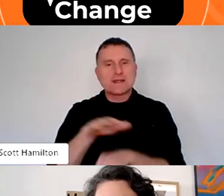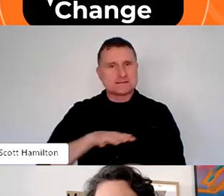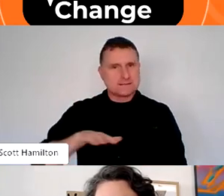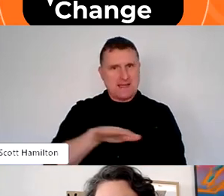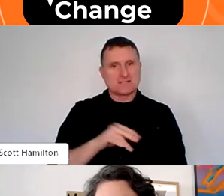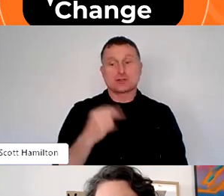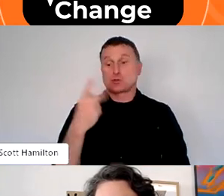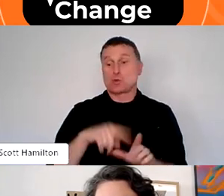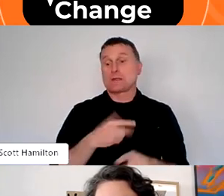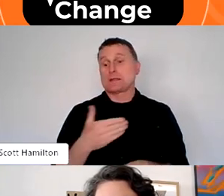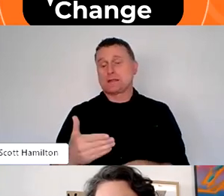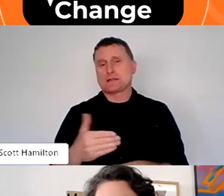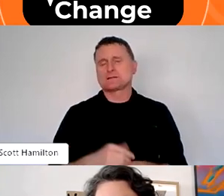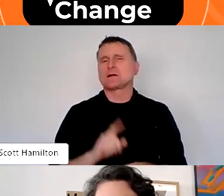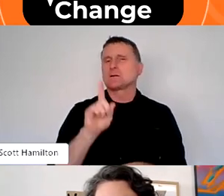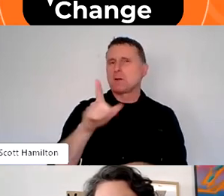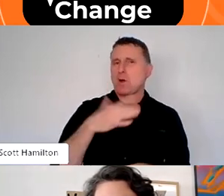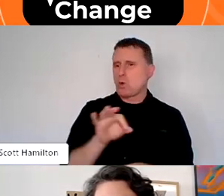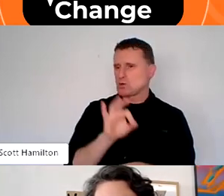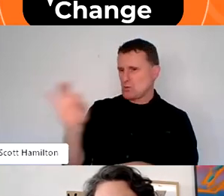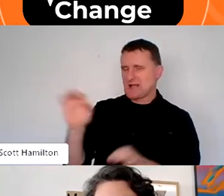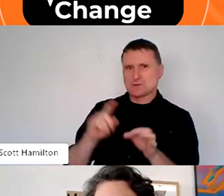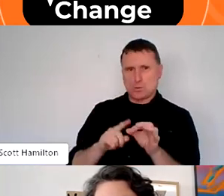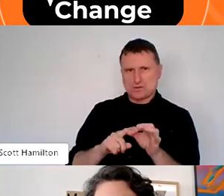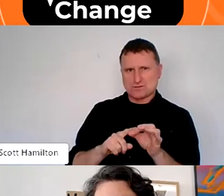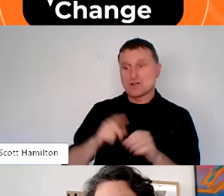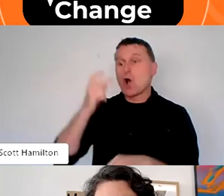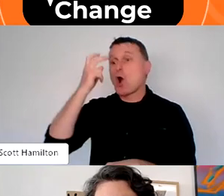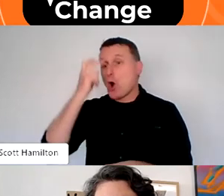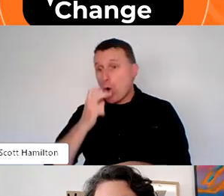to be put back; was the old system of single cell classrooms really